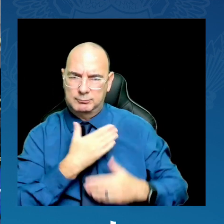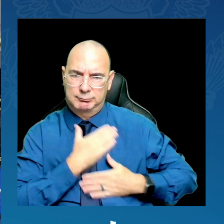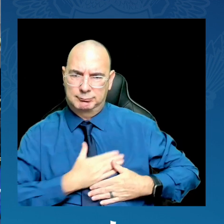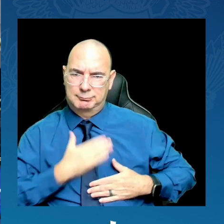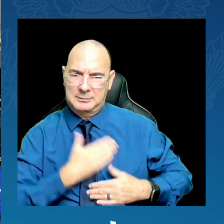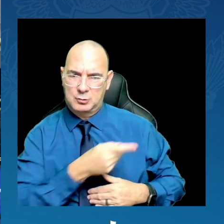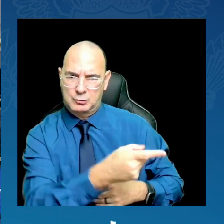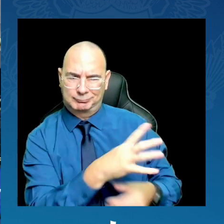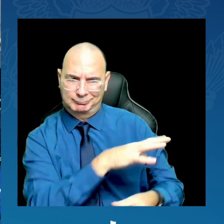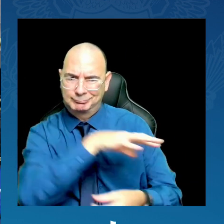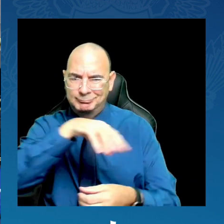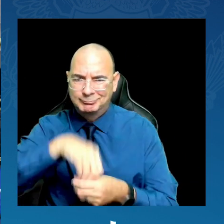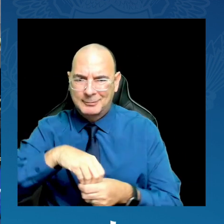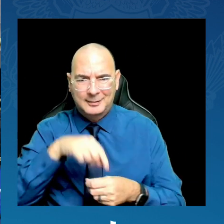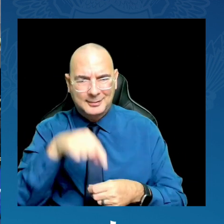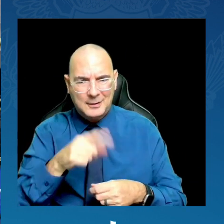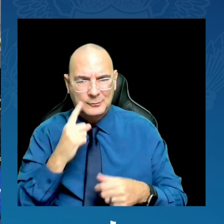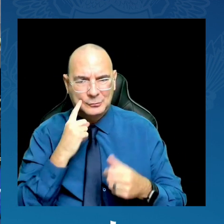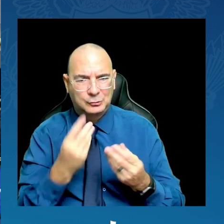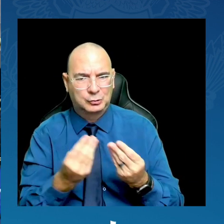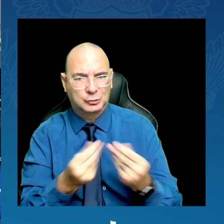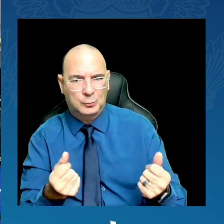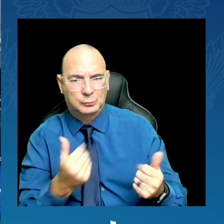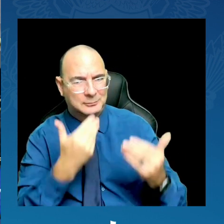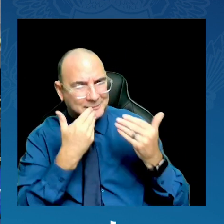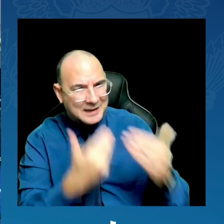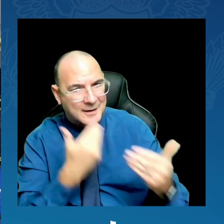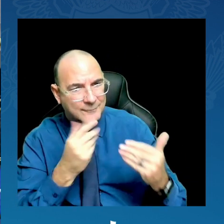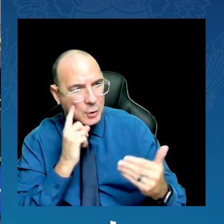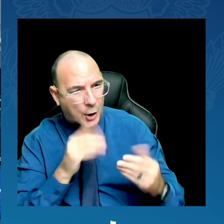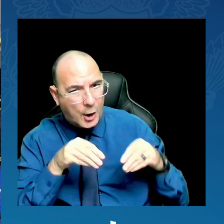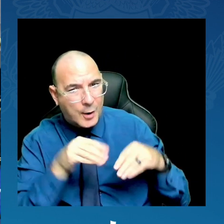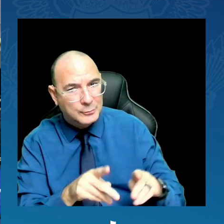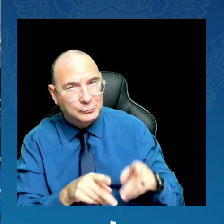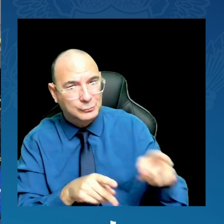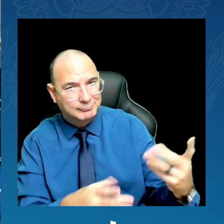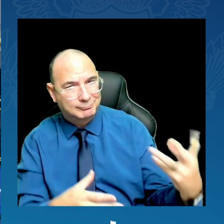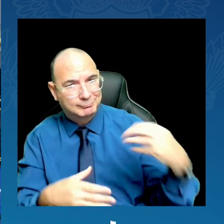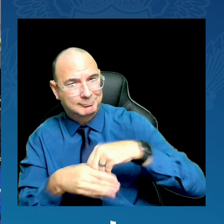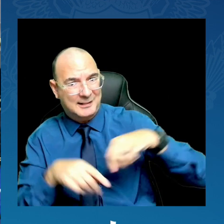And we're thankful for the opportunities to be a part of the conversation with the National Space Council today.